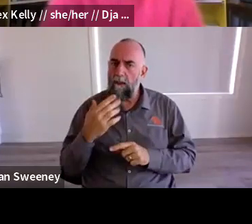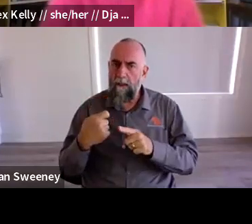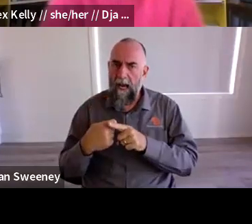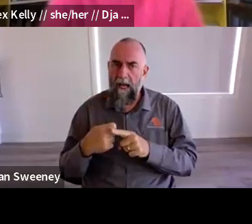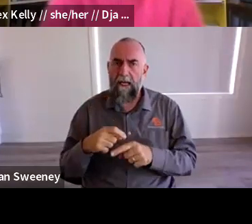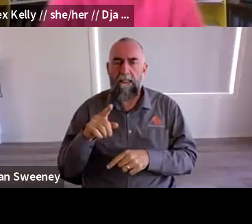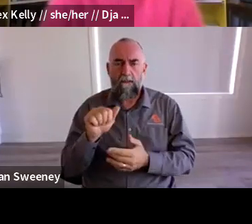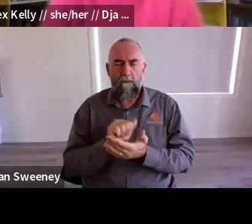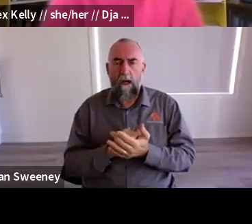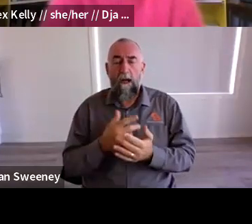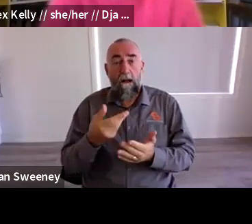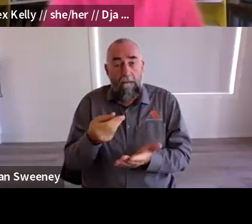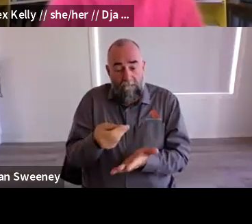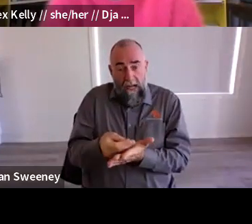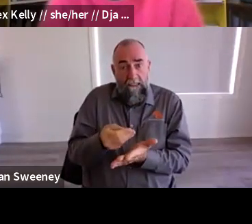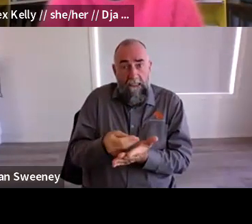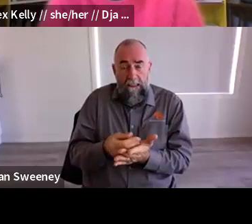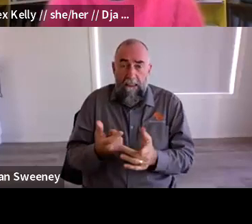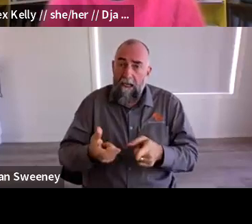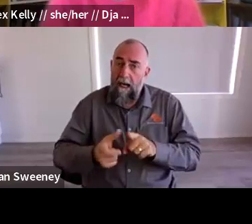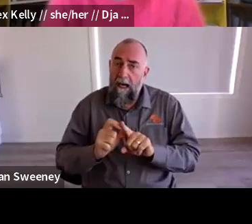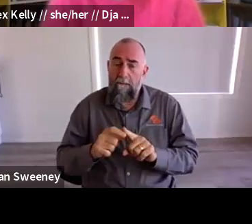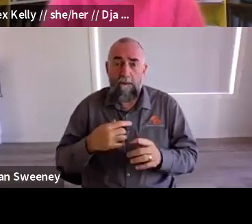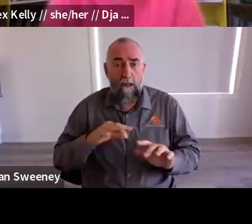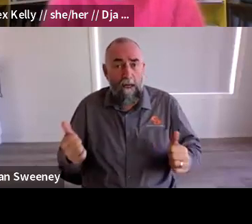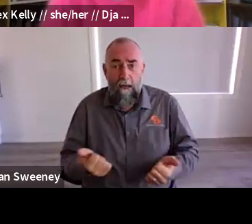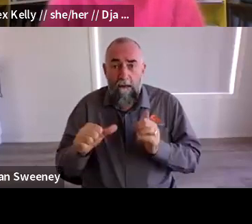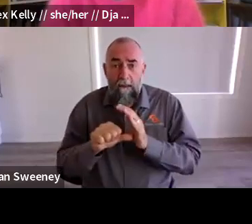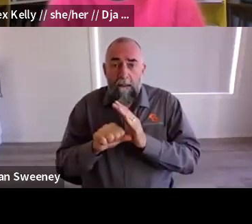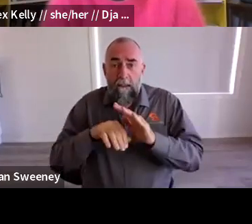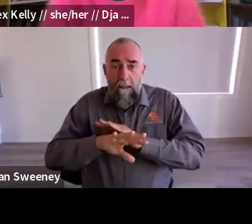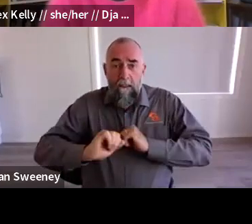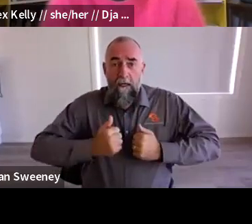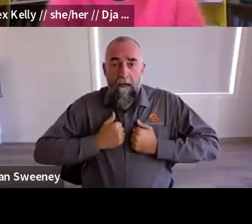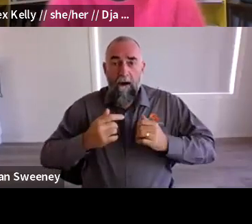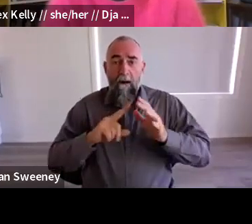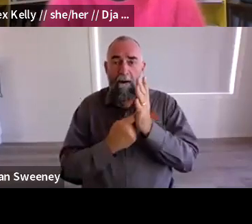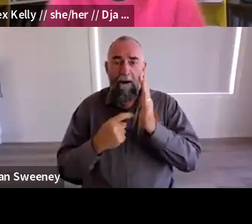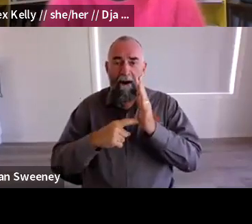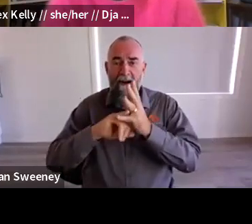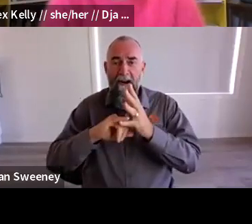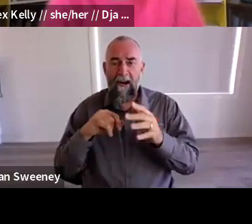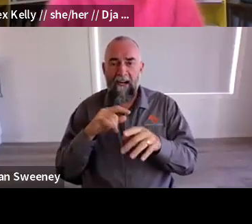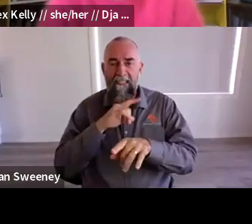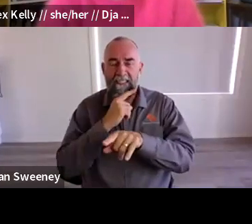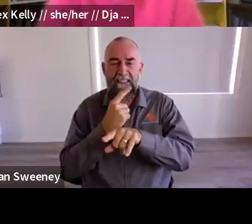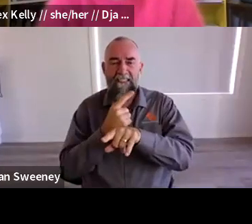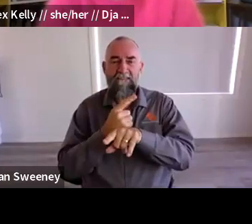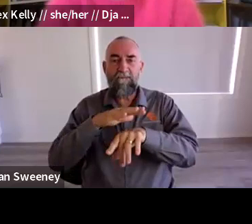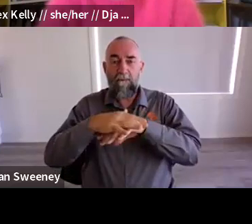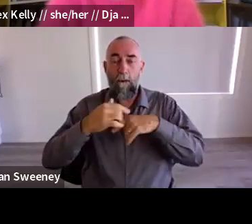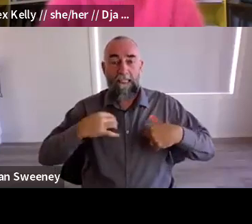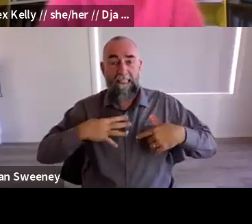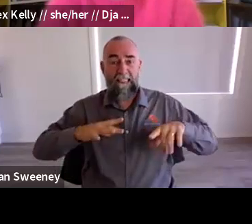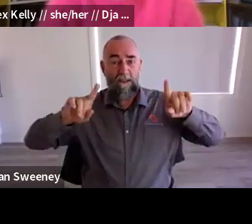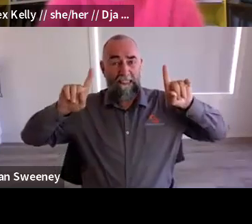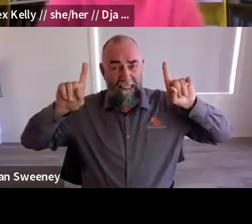Yeah, thanks, Kelli. It's such a good point to make.